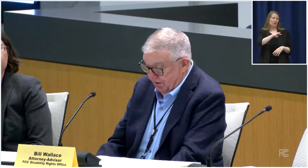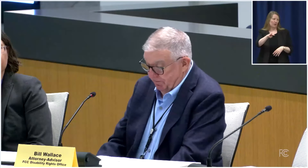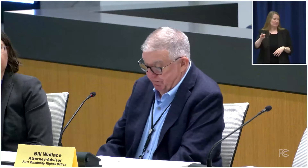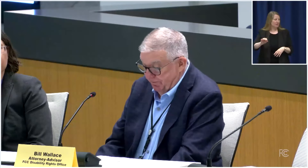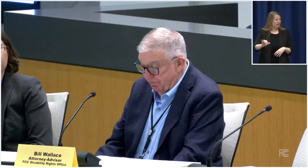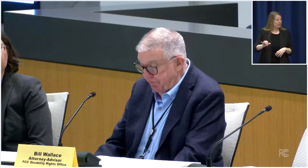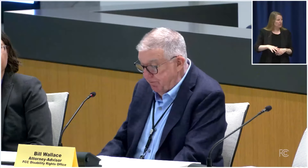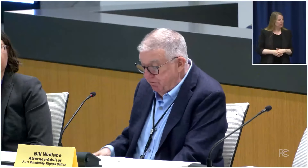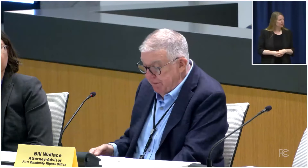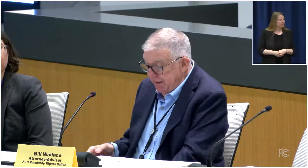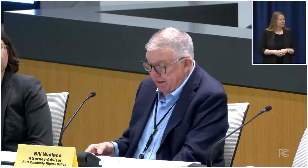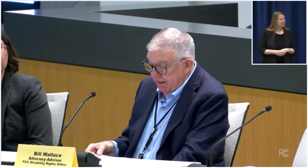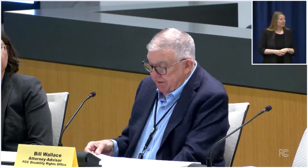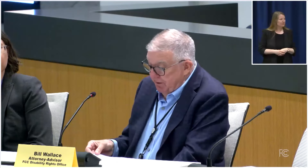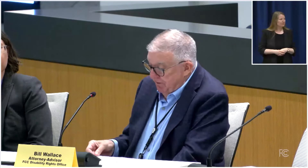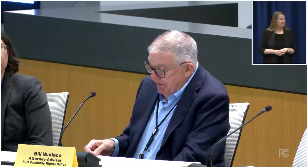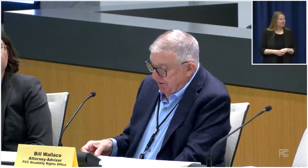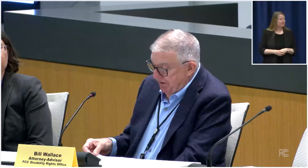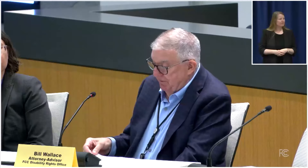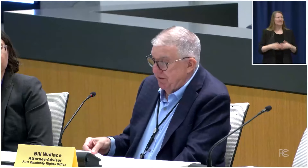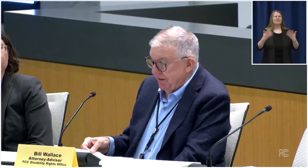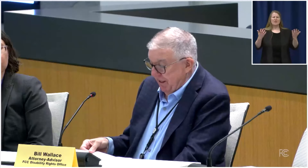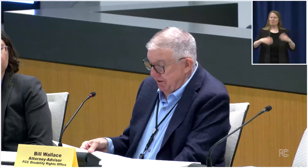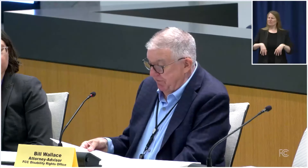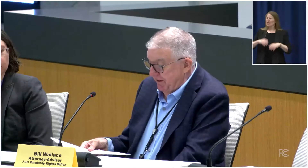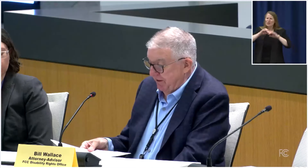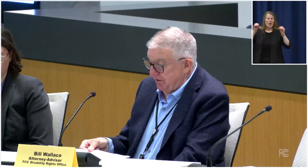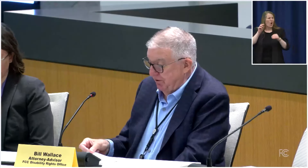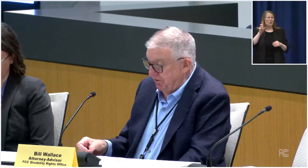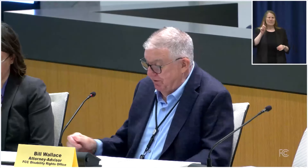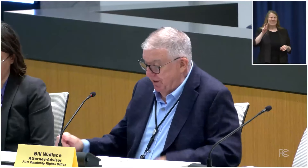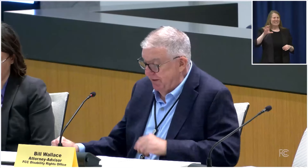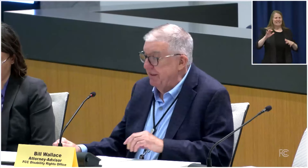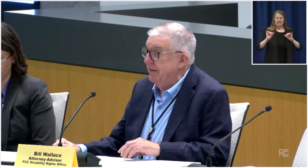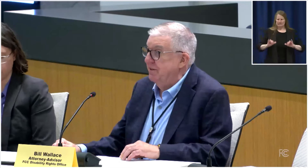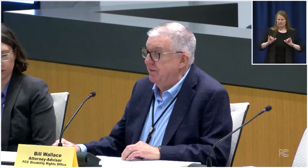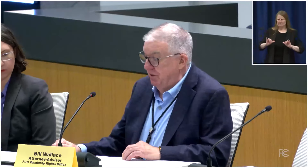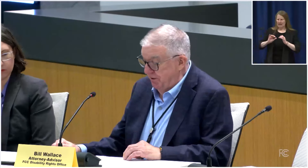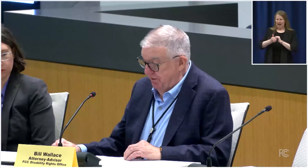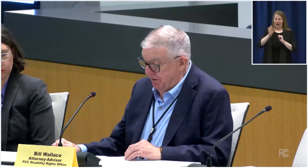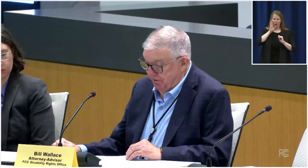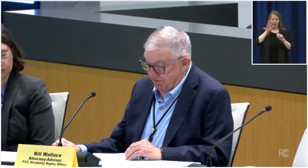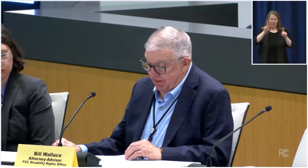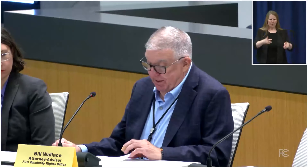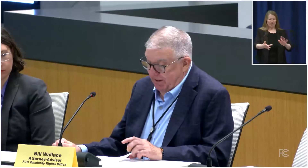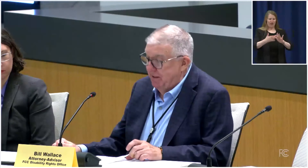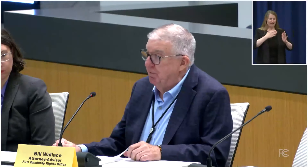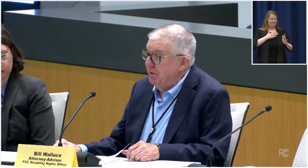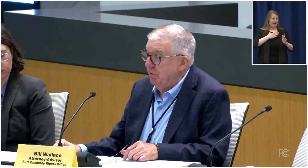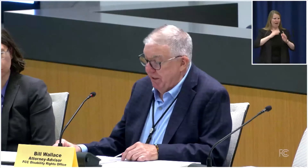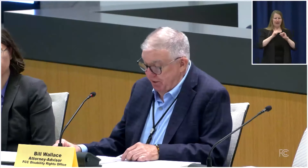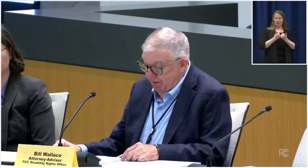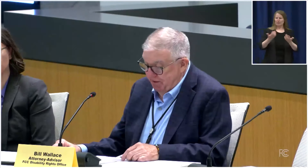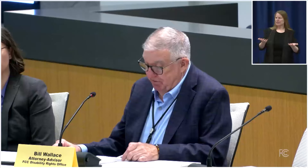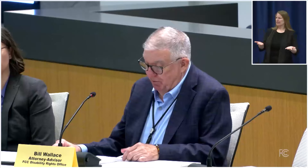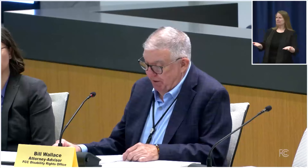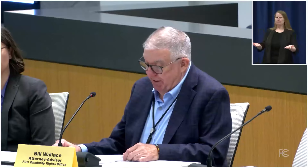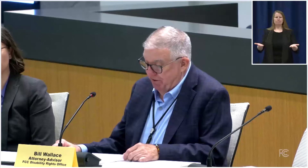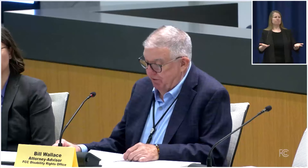COMMUNICATION SERVICES FOR THE DEAF INK VTCSECURE SECURE AND 360 DIRECT VIDEO. THE CONTACT INFORMATION FOR